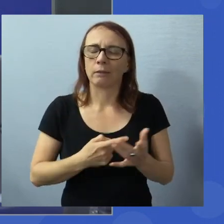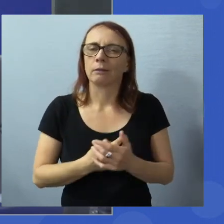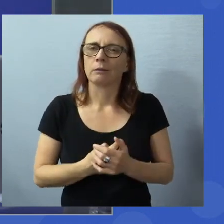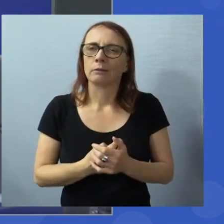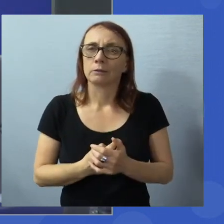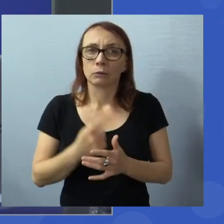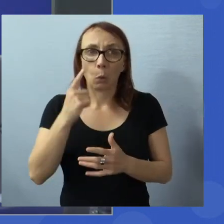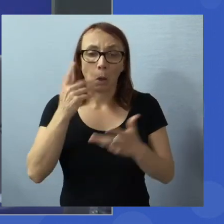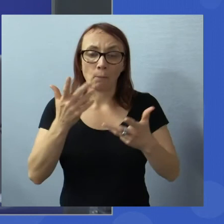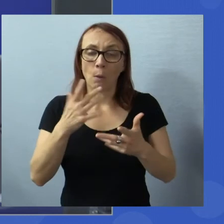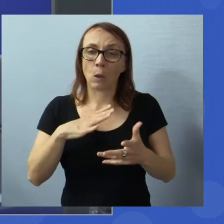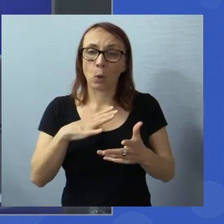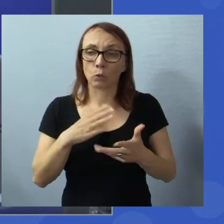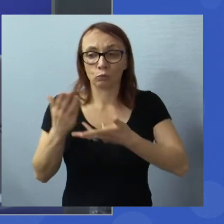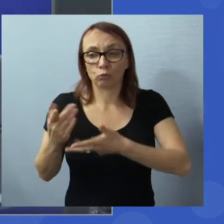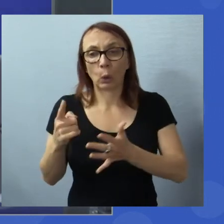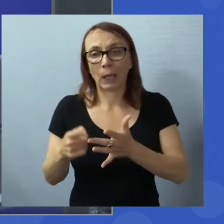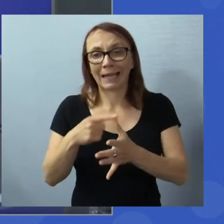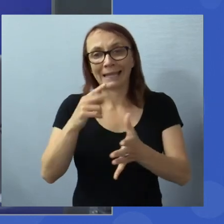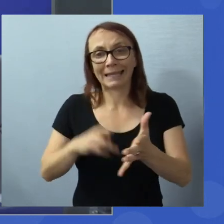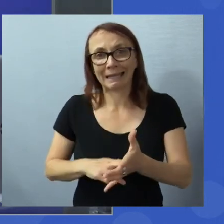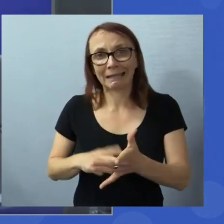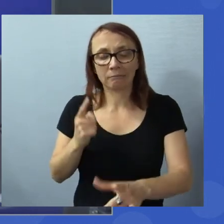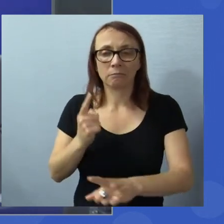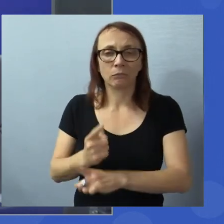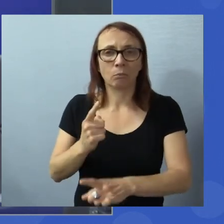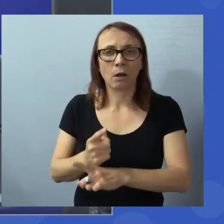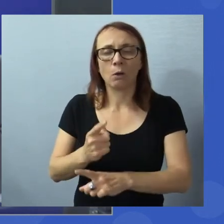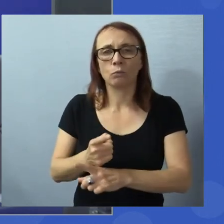I'd like to hand over to Ian who's going to give a bit of a reflection on and the